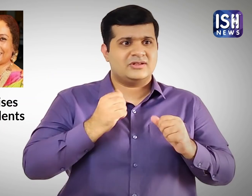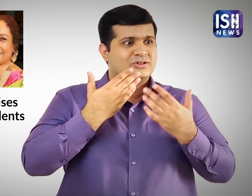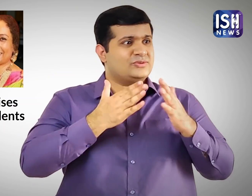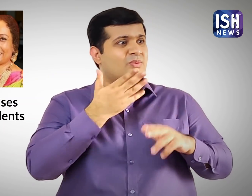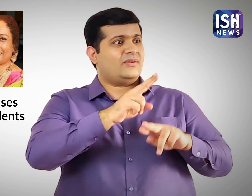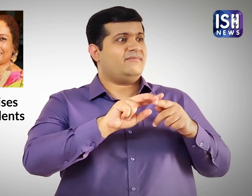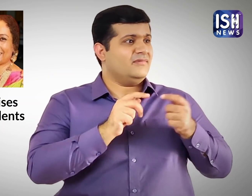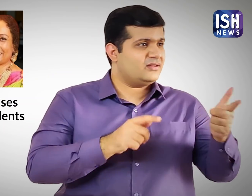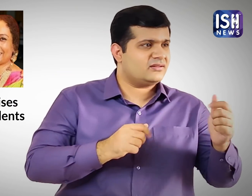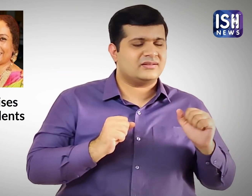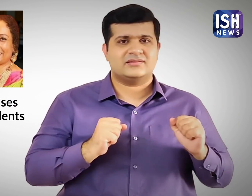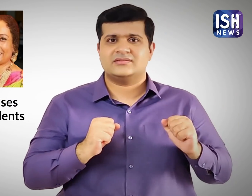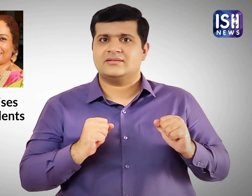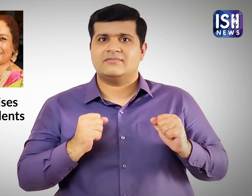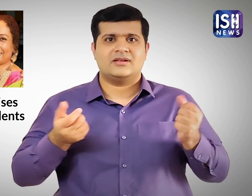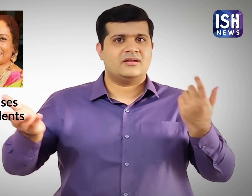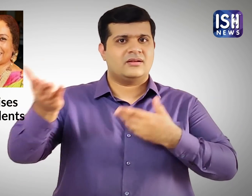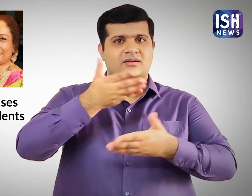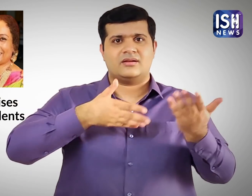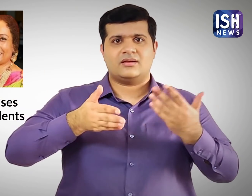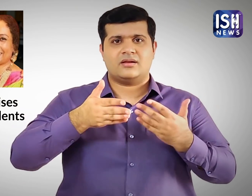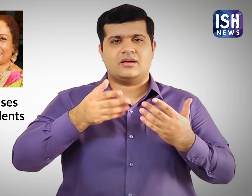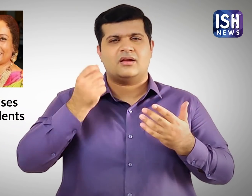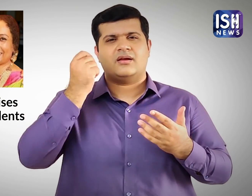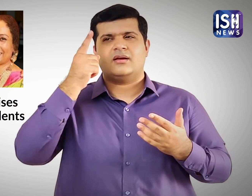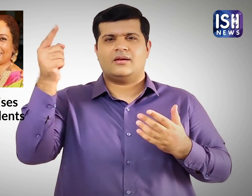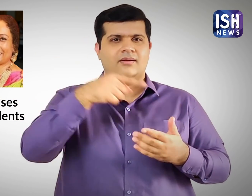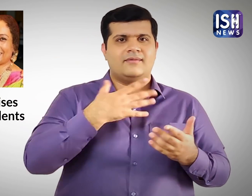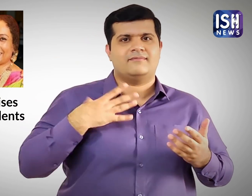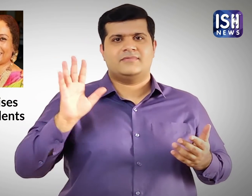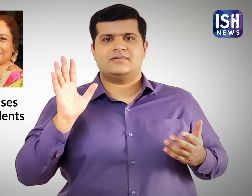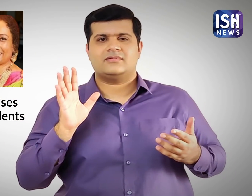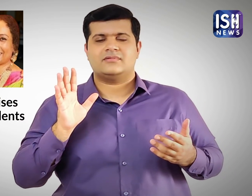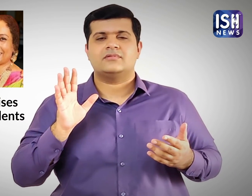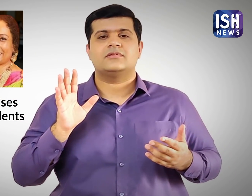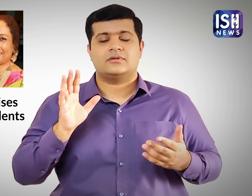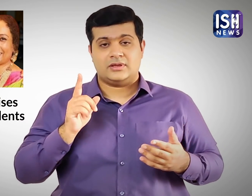parents were finding it difficult to pay school fees. That is why they avoided coming to the school.